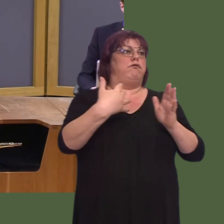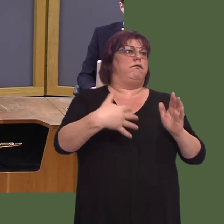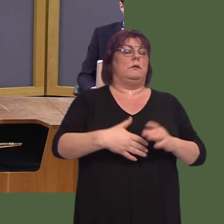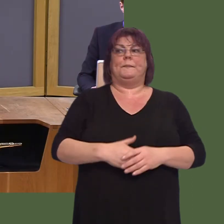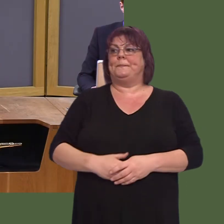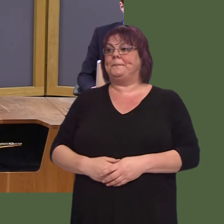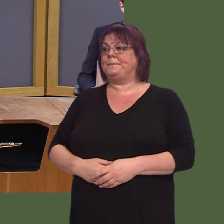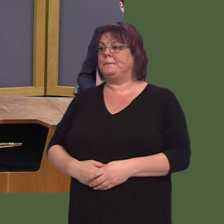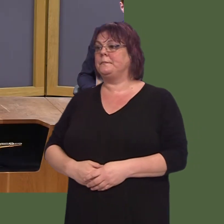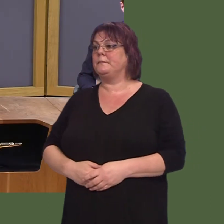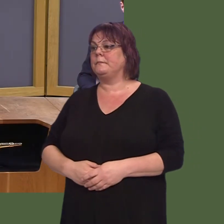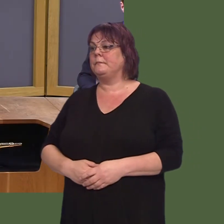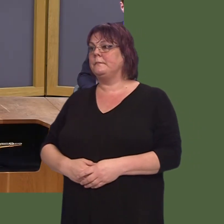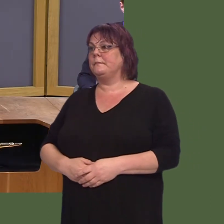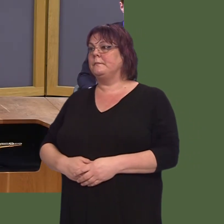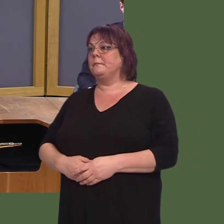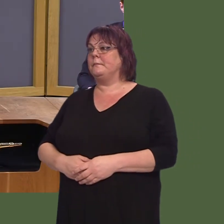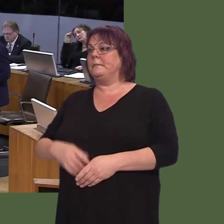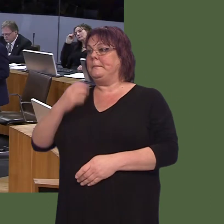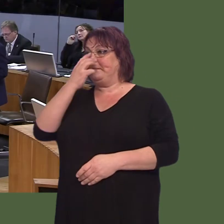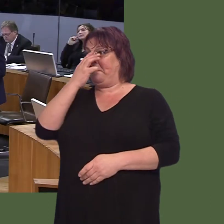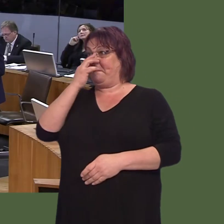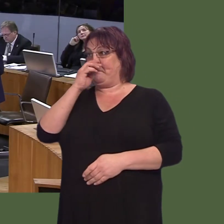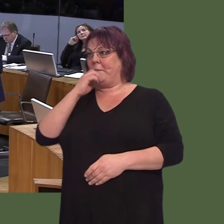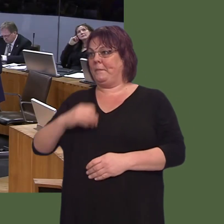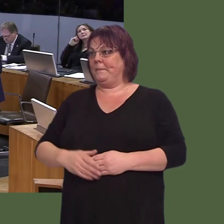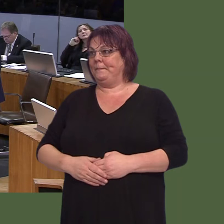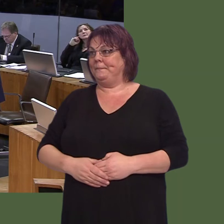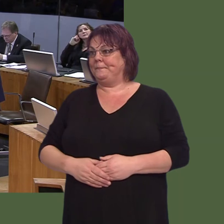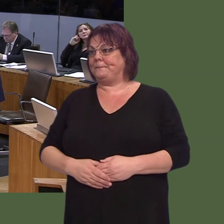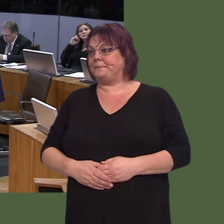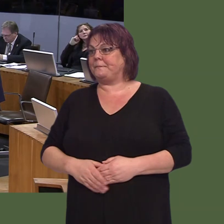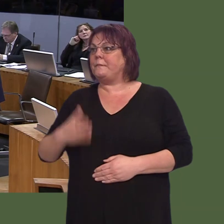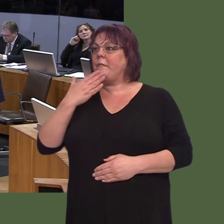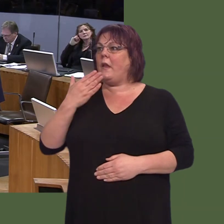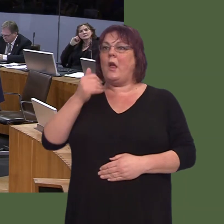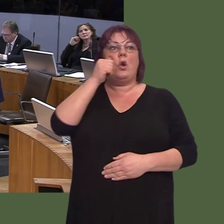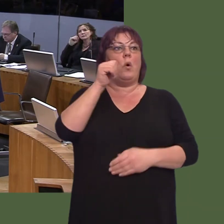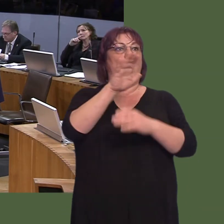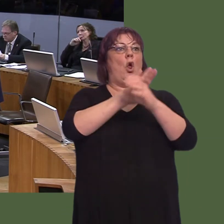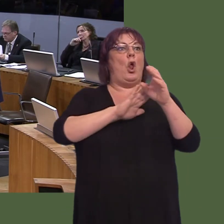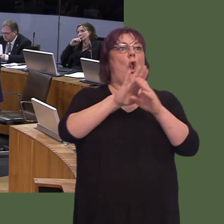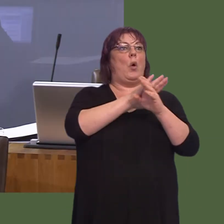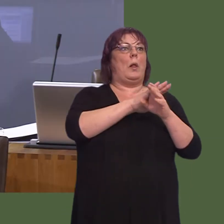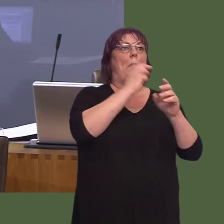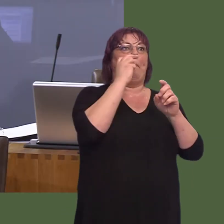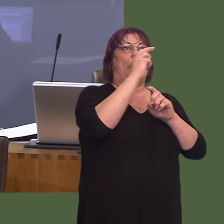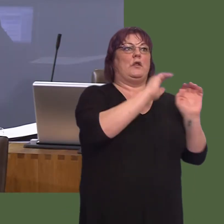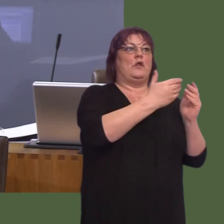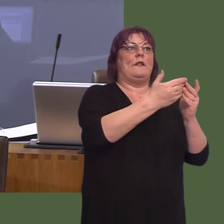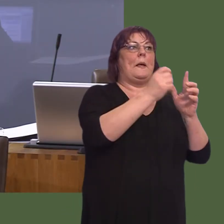Paul Davies AM: First Minister, Iíve received comments from a local bus operator in Pembrokeshire